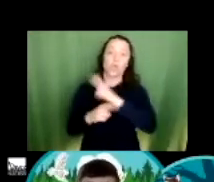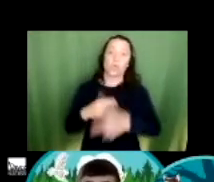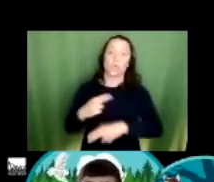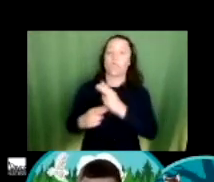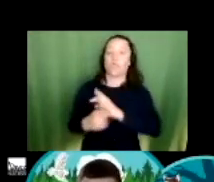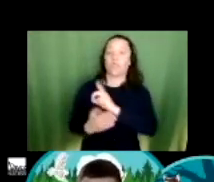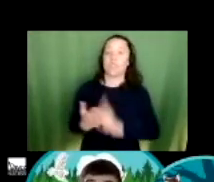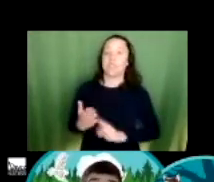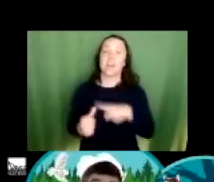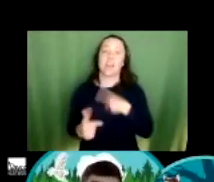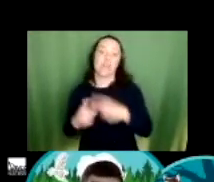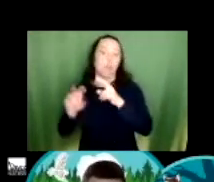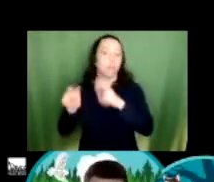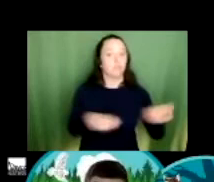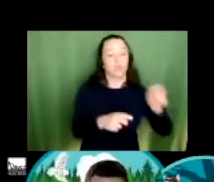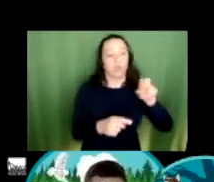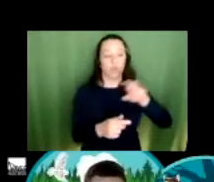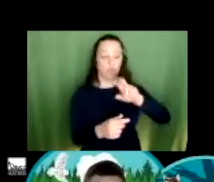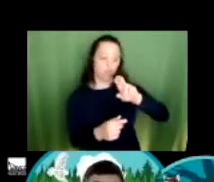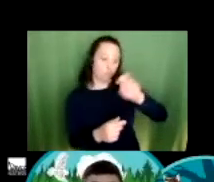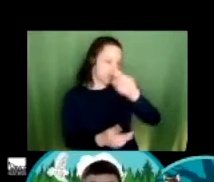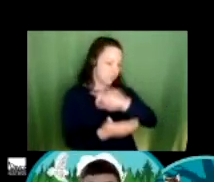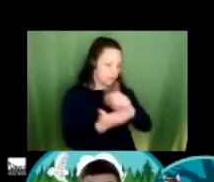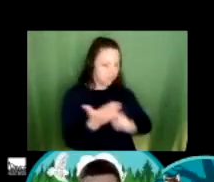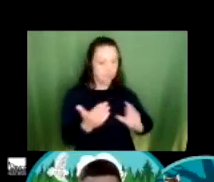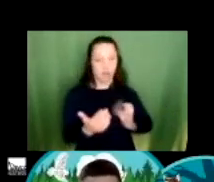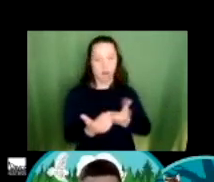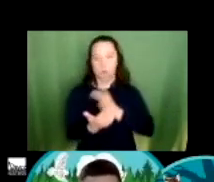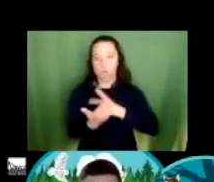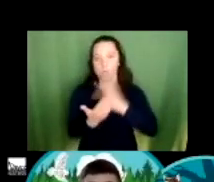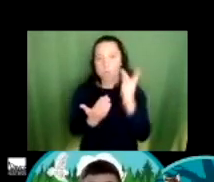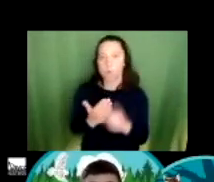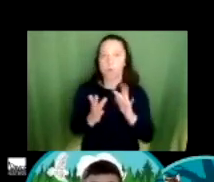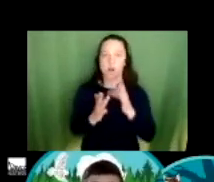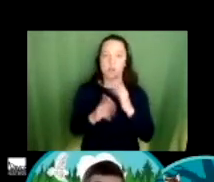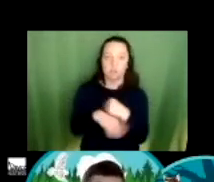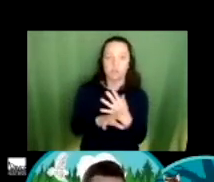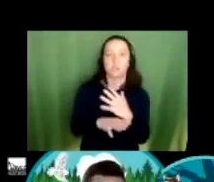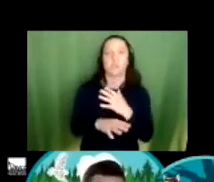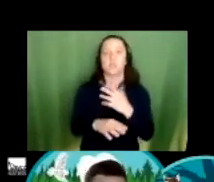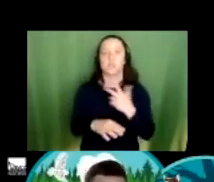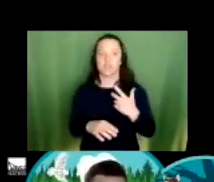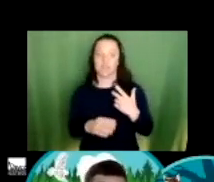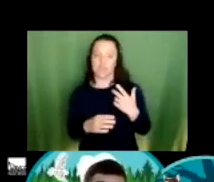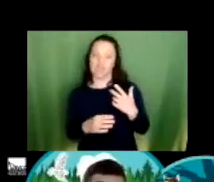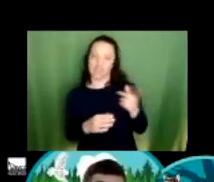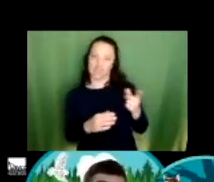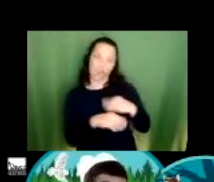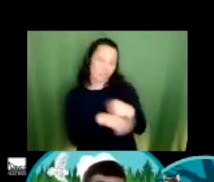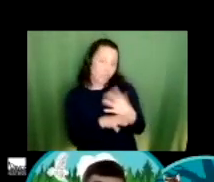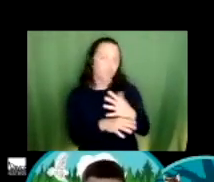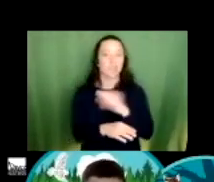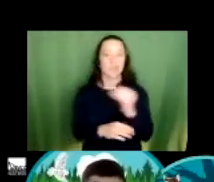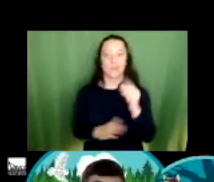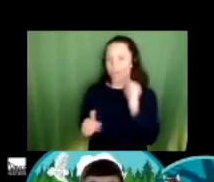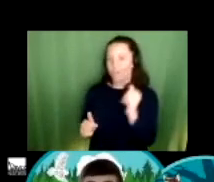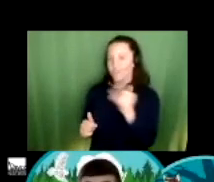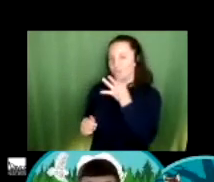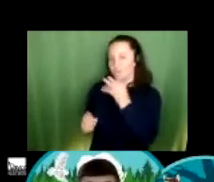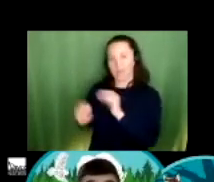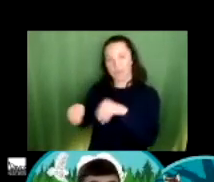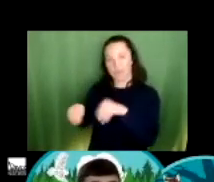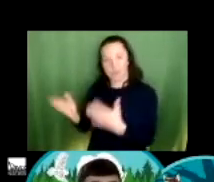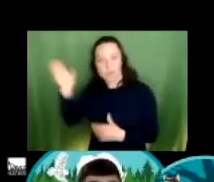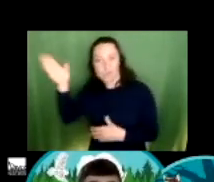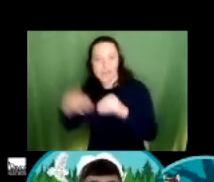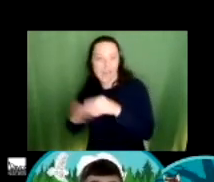virtually and hopefully soon in person to provide multiple means of engagement with our audience.